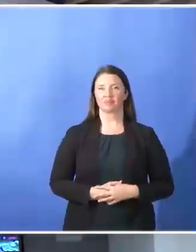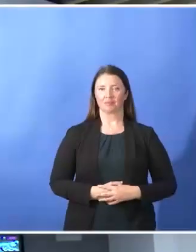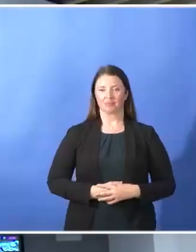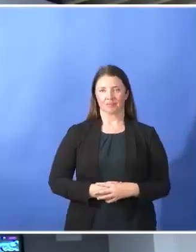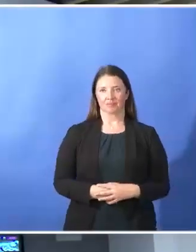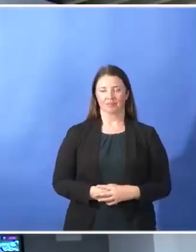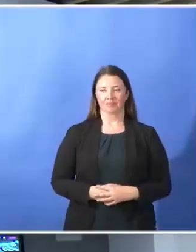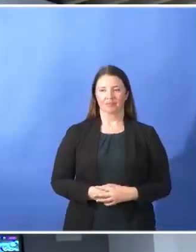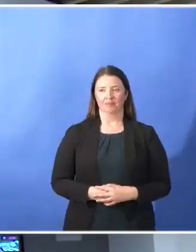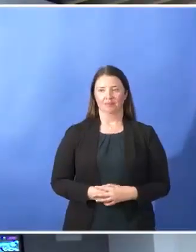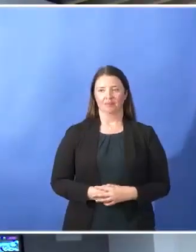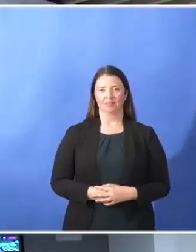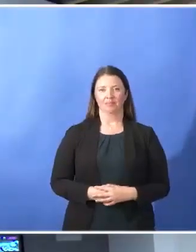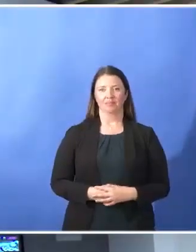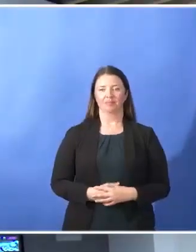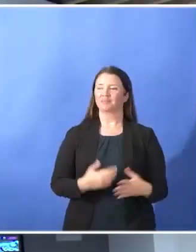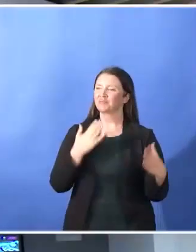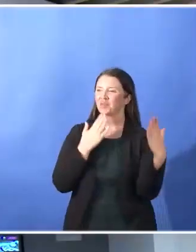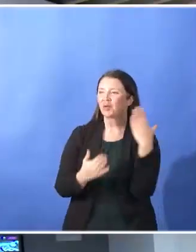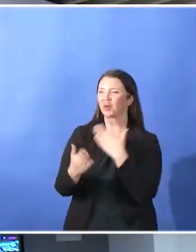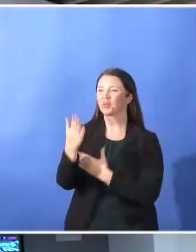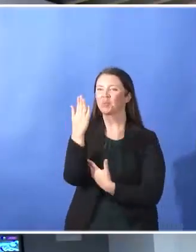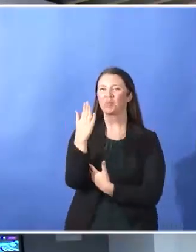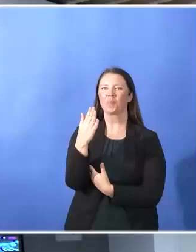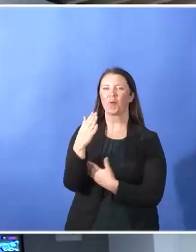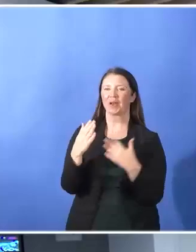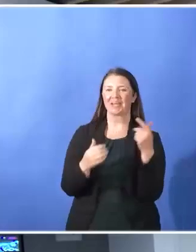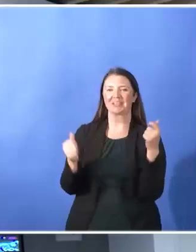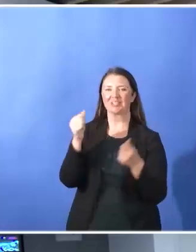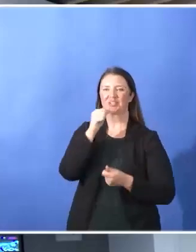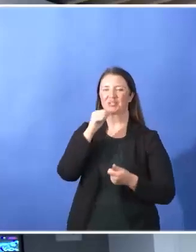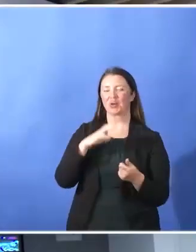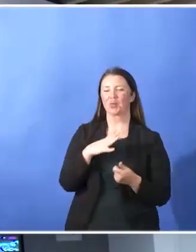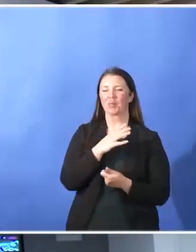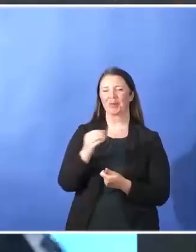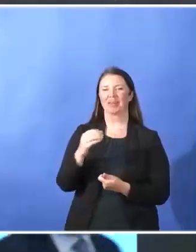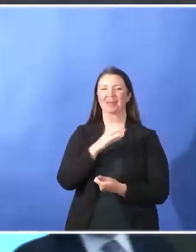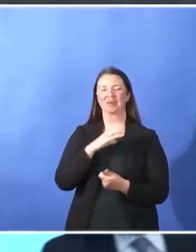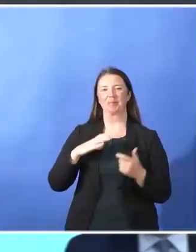GOOD MORNING, CHAIRWOMAN ROSENWORCEL AND COMMISSIONERS. THE EMERGENCY ALERT SYSTEM IS A POWERFUL TOOL FOR PUBLIC SAFETY